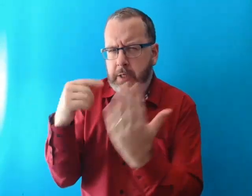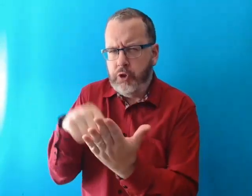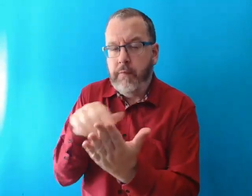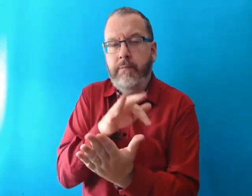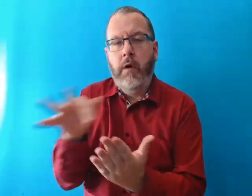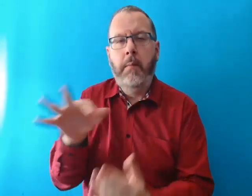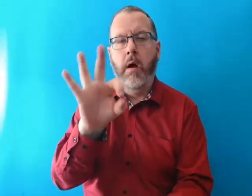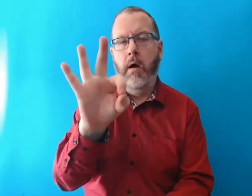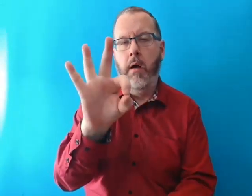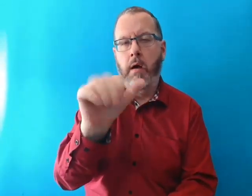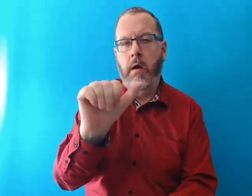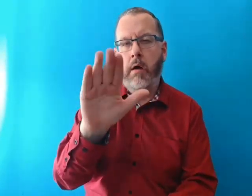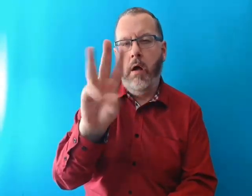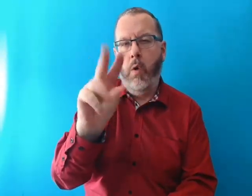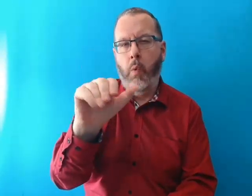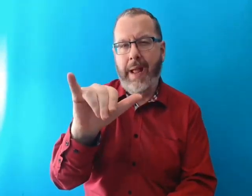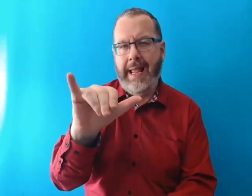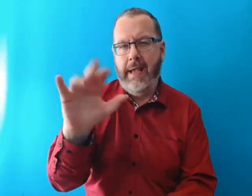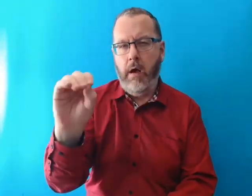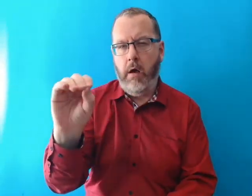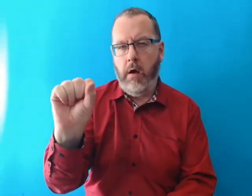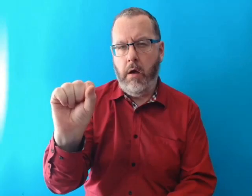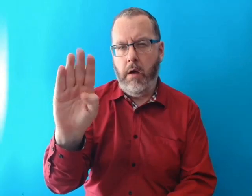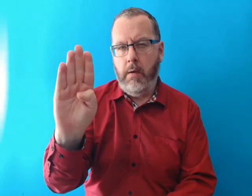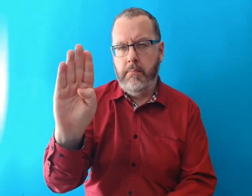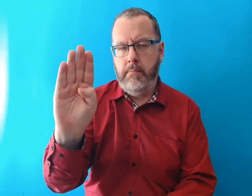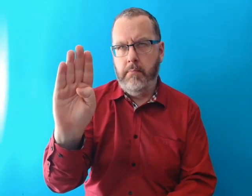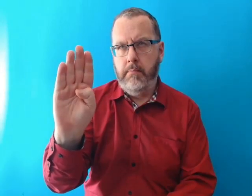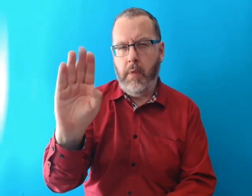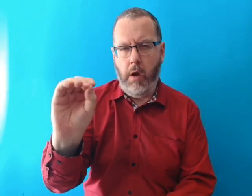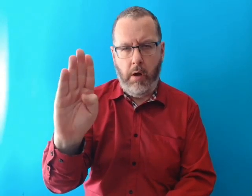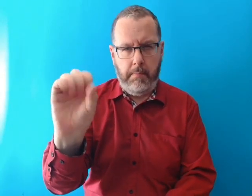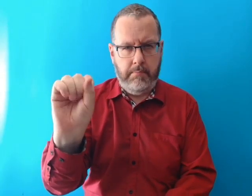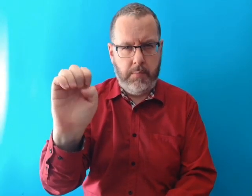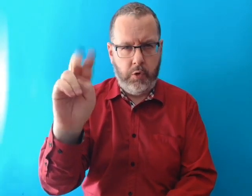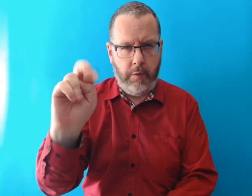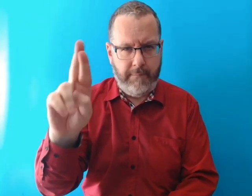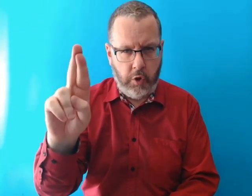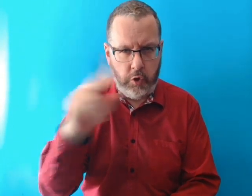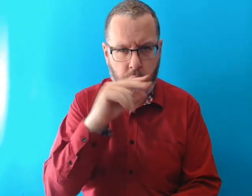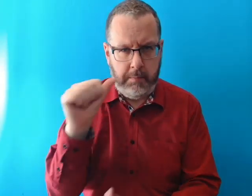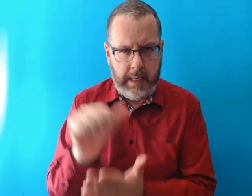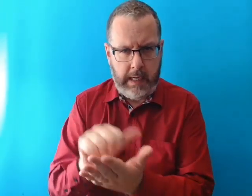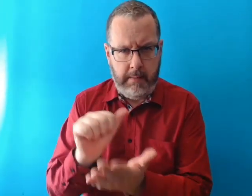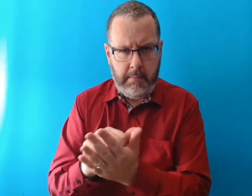The new article, in the Galway Observer, adds two facts.